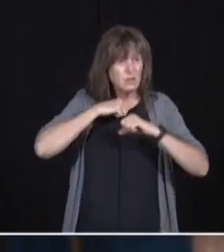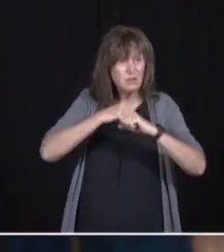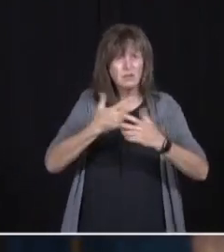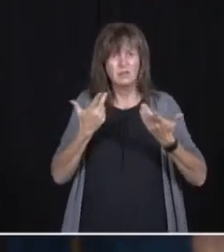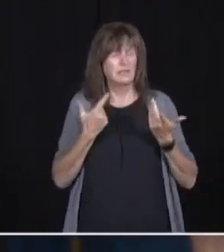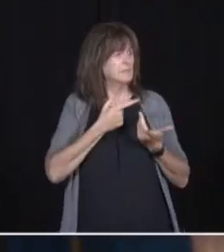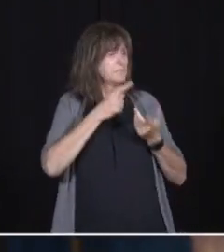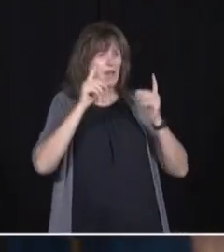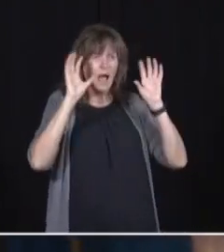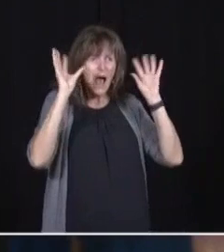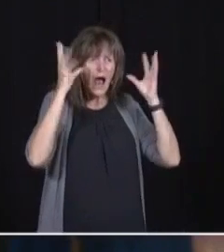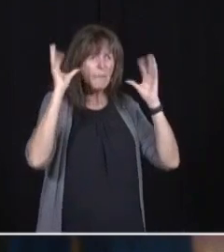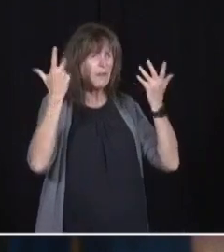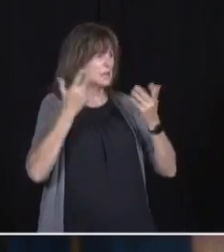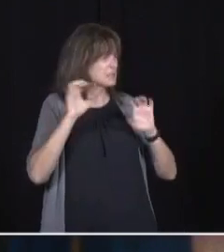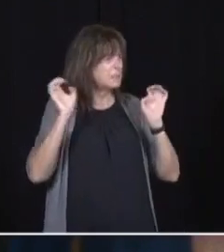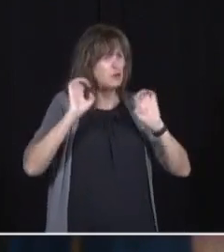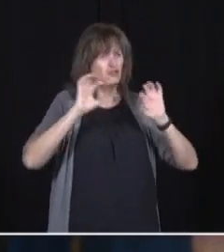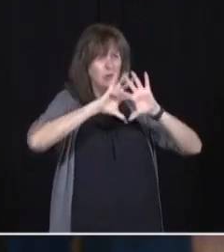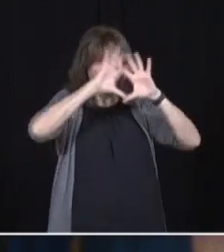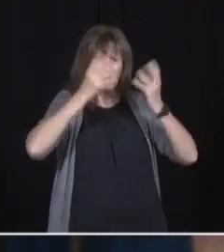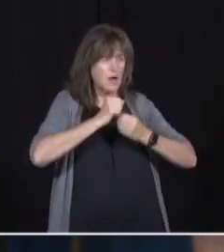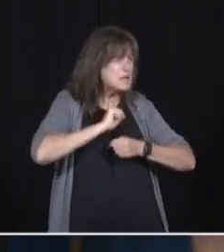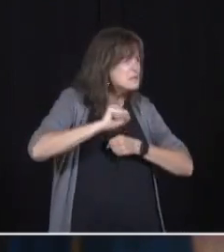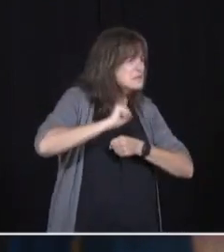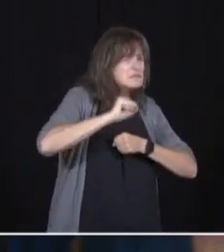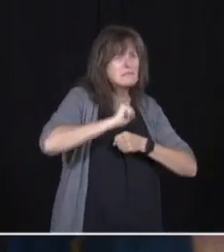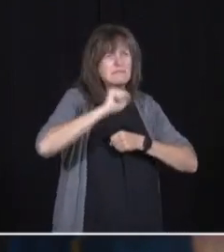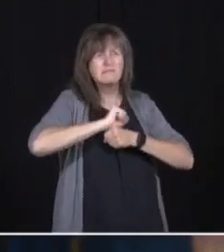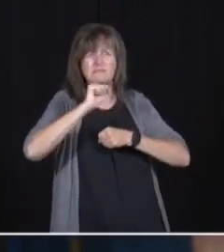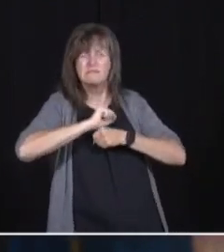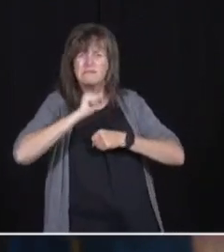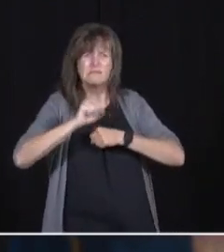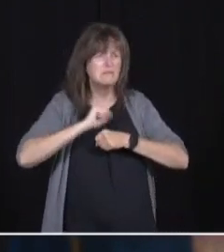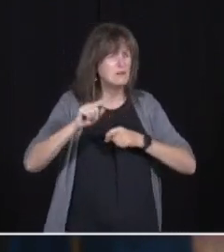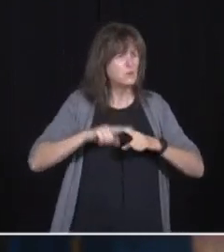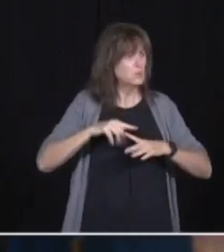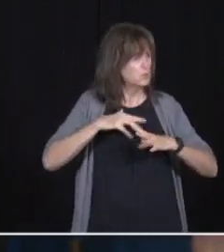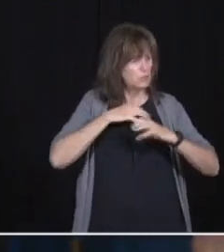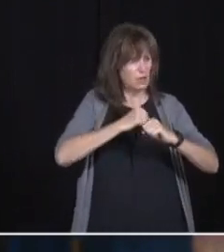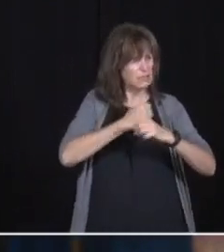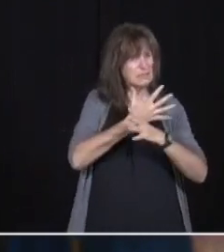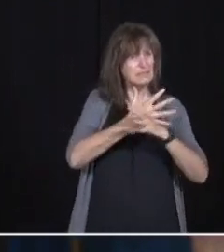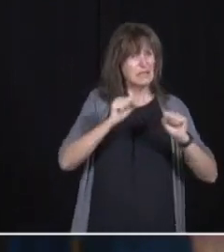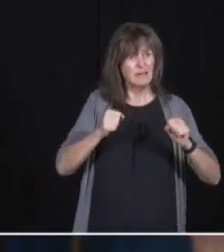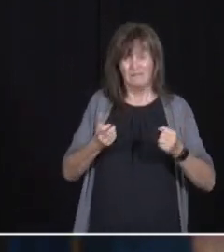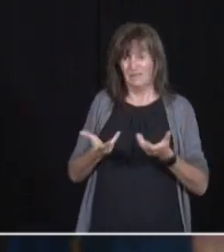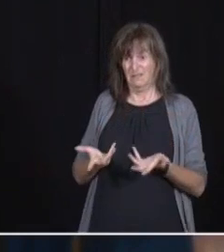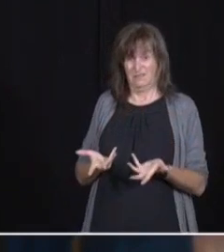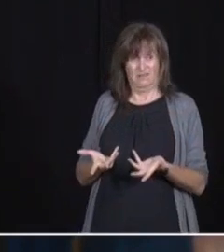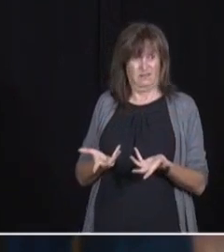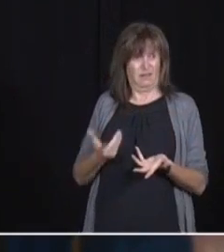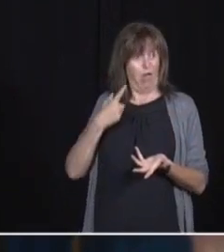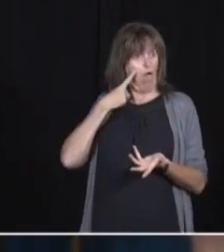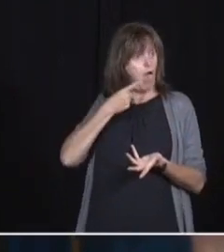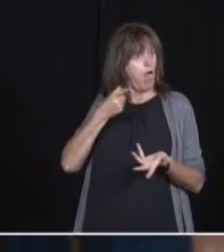People are struggling. You've got healthcare workers working around the clock to protect us. You have the police protecting. Emergency services.